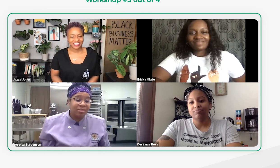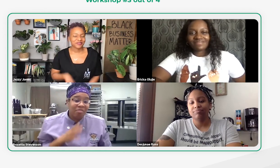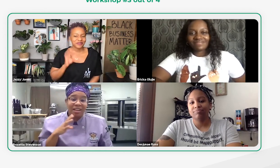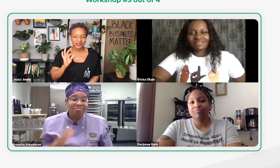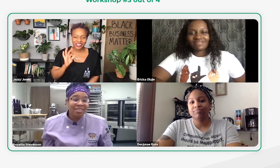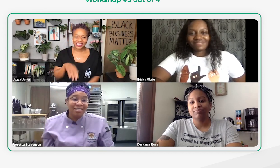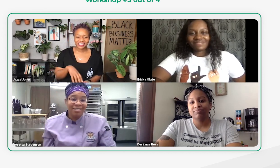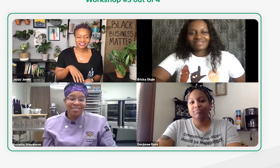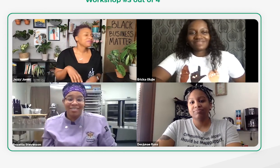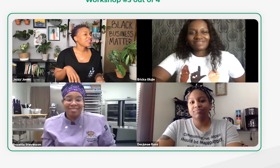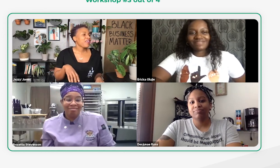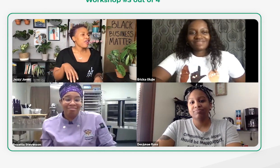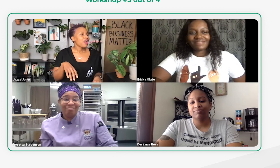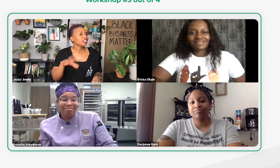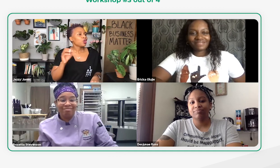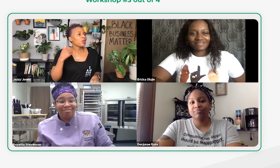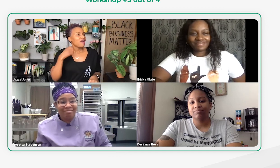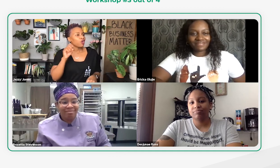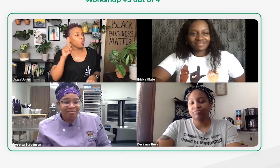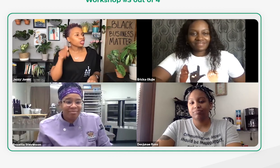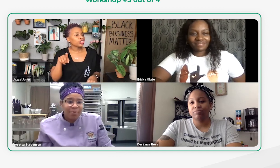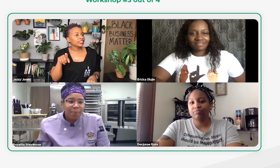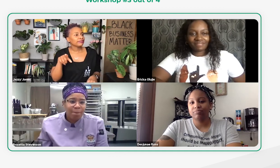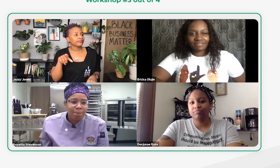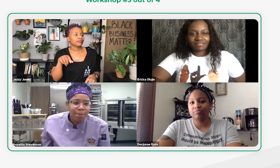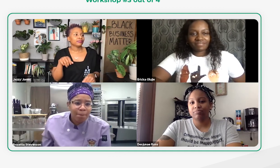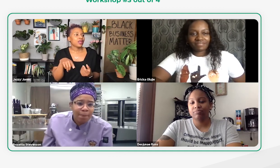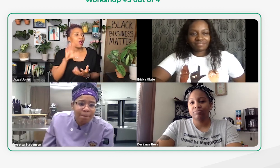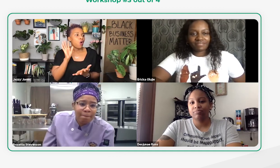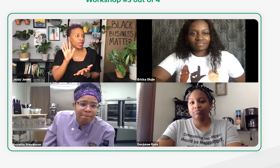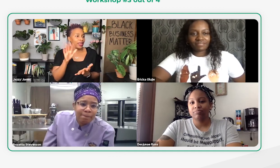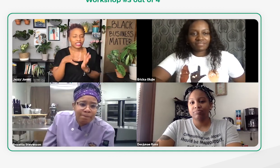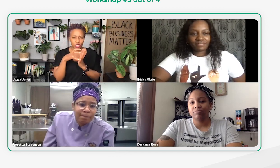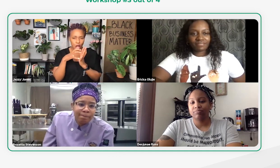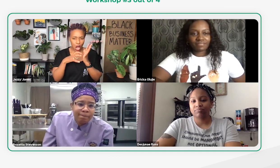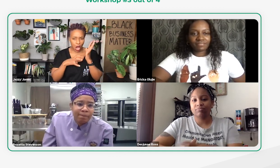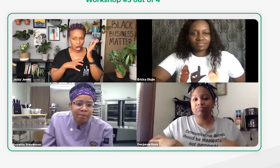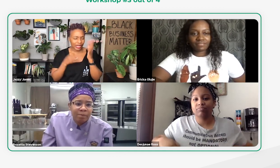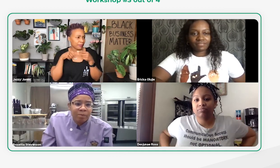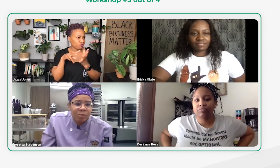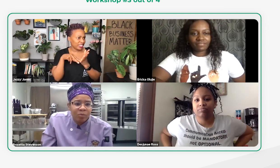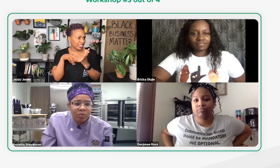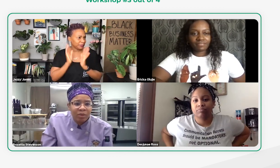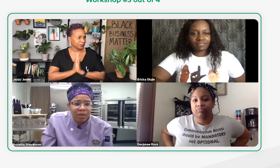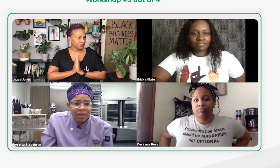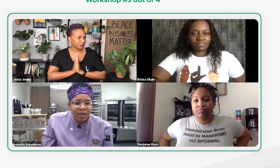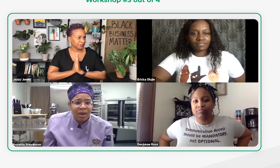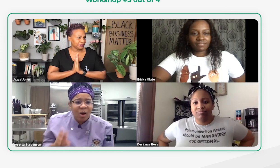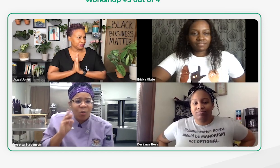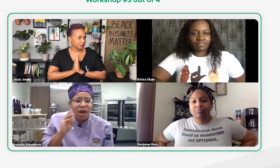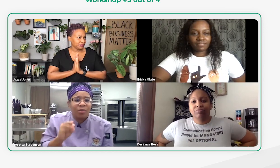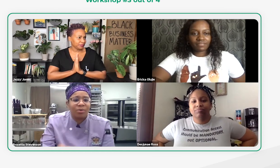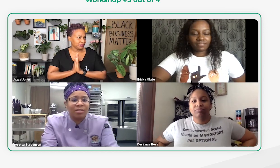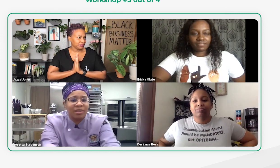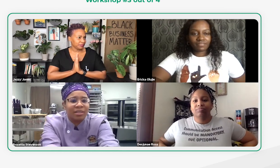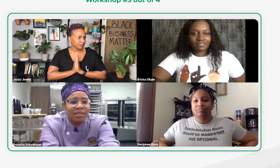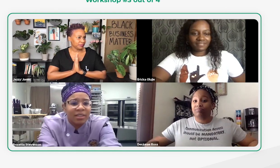Perfect good to know. The next question. It's a long question. Let me read this.